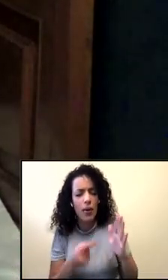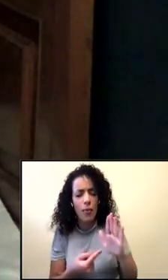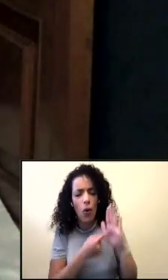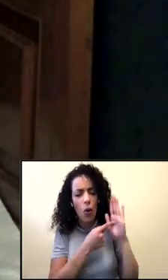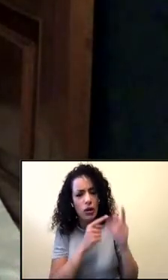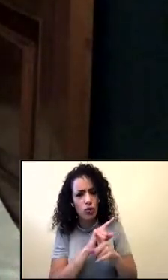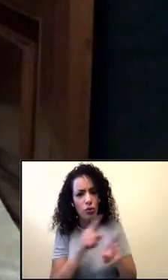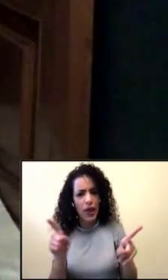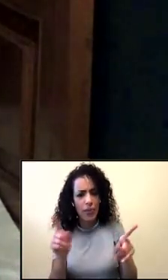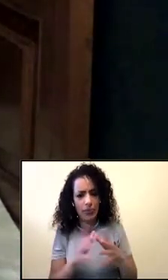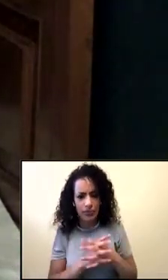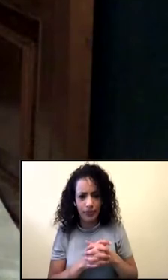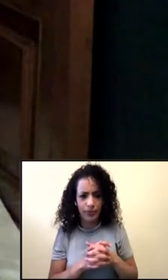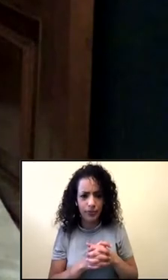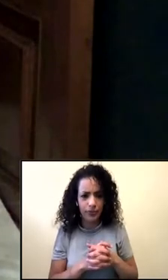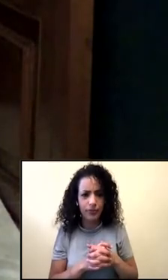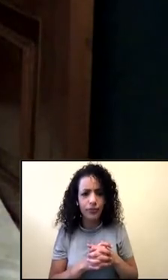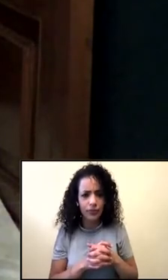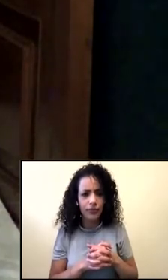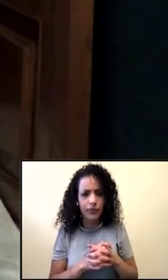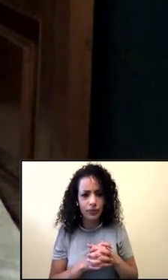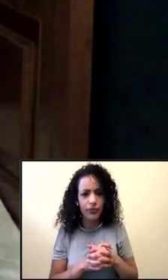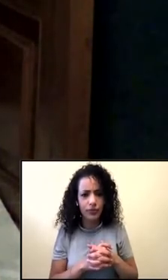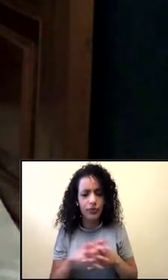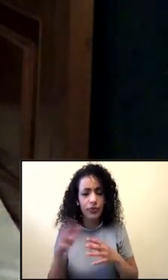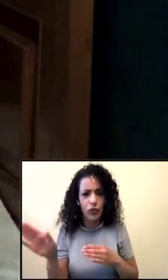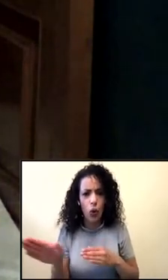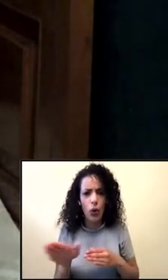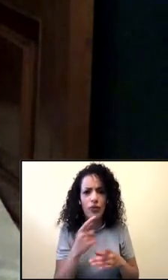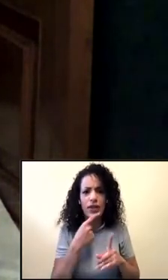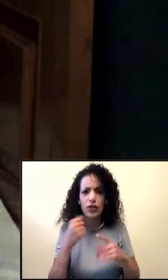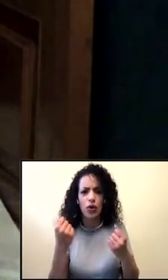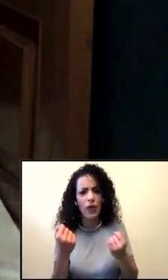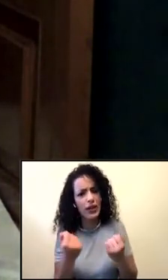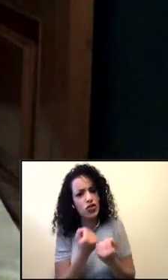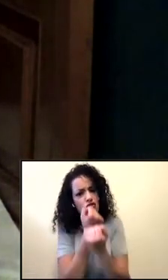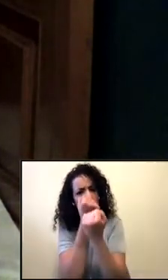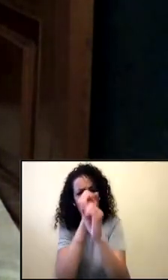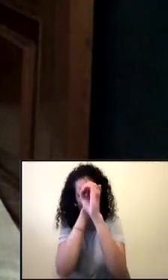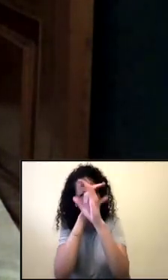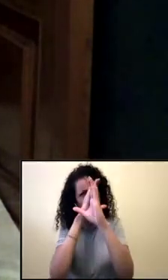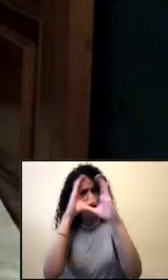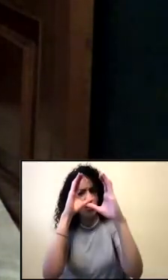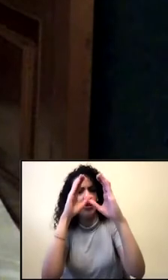all these fortified notions of India and Pakistan, or what made you different, didn't seem to matter